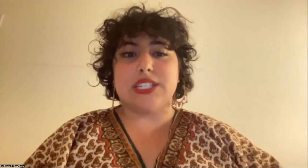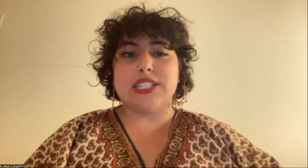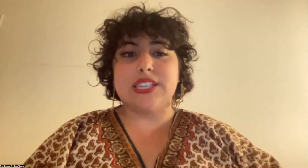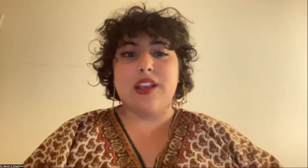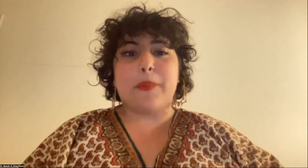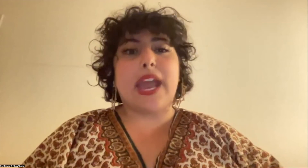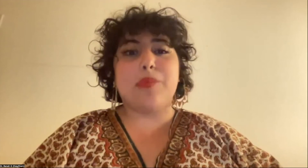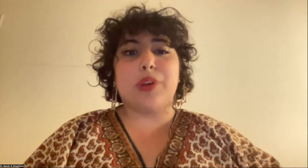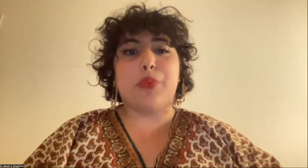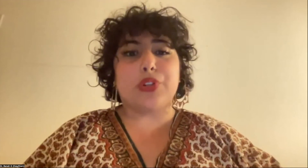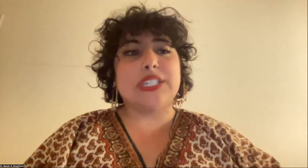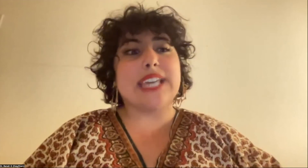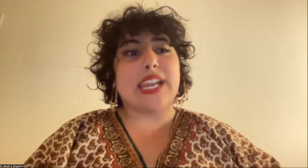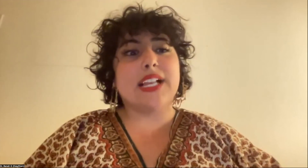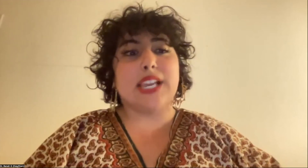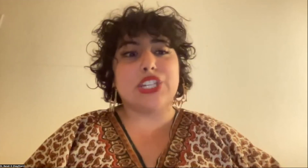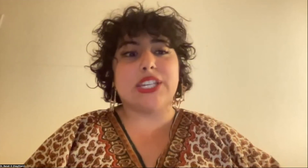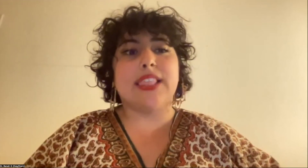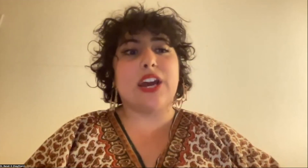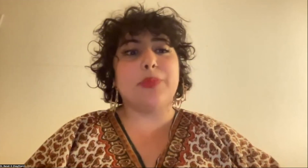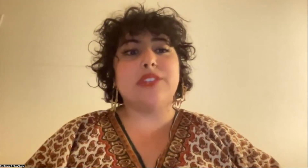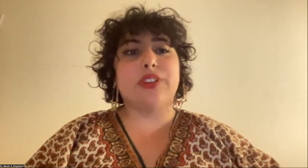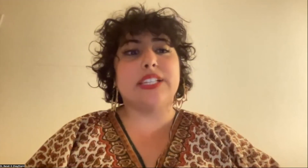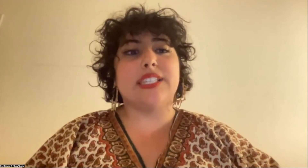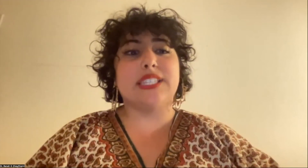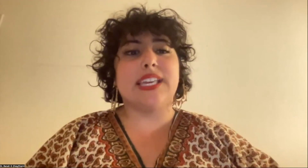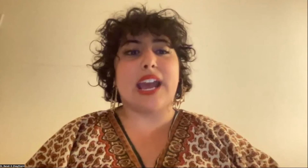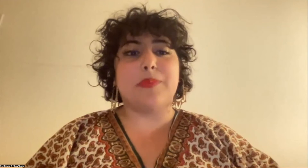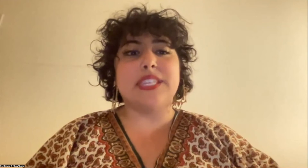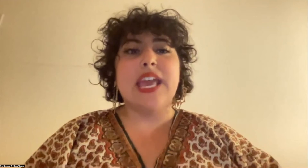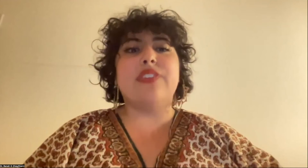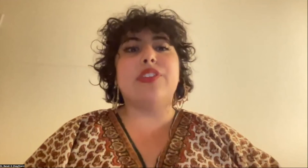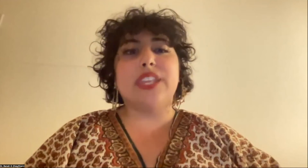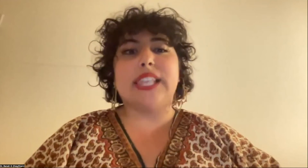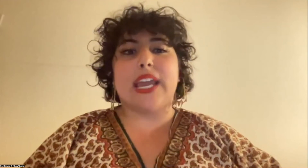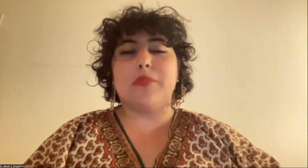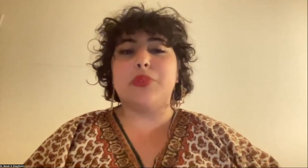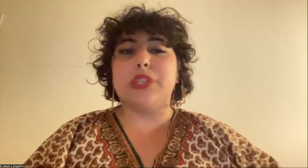My hybrid approach to data collection allowed me to fill existing gaps in the thin line between